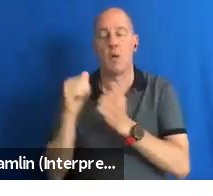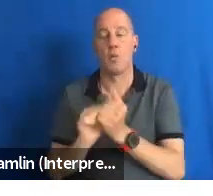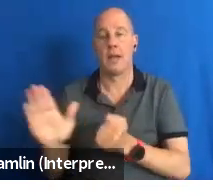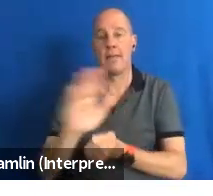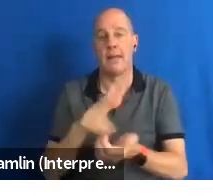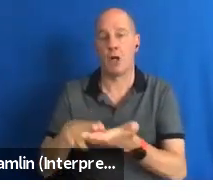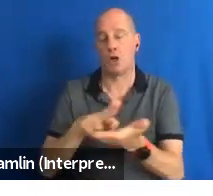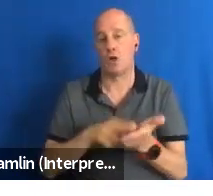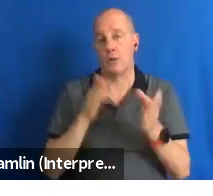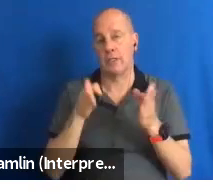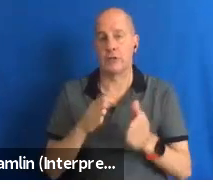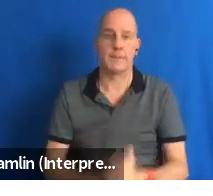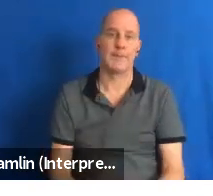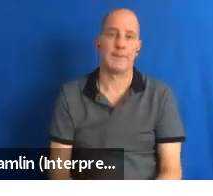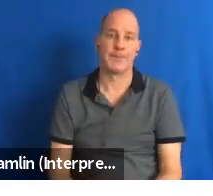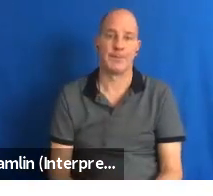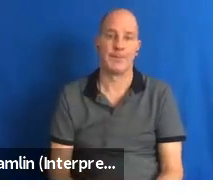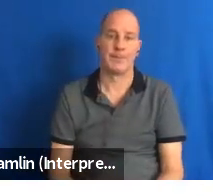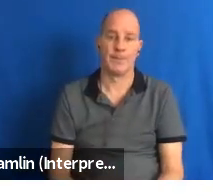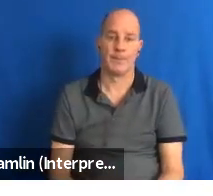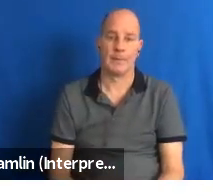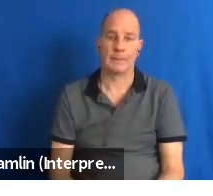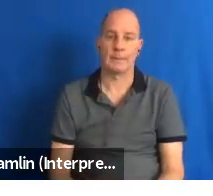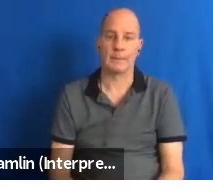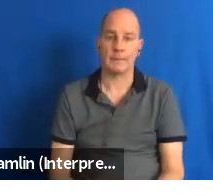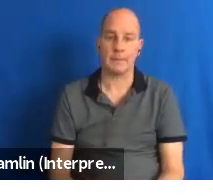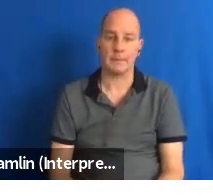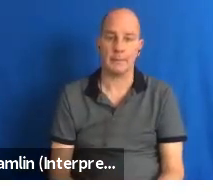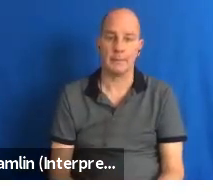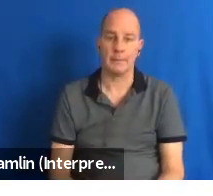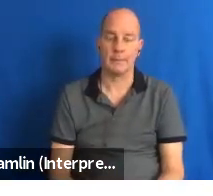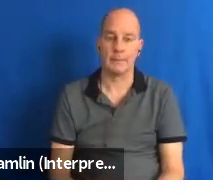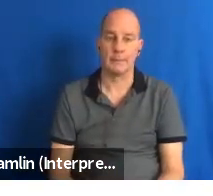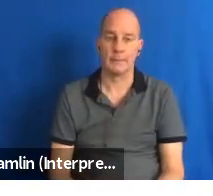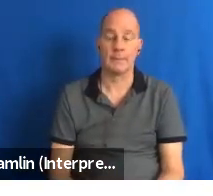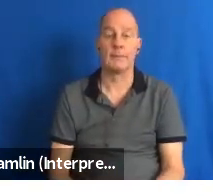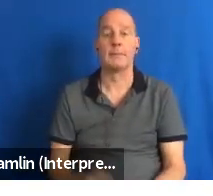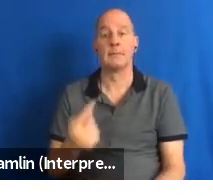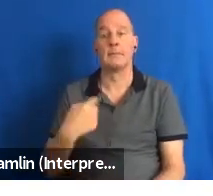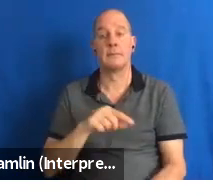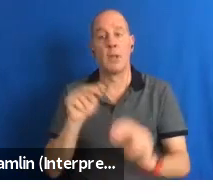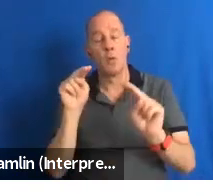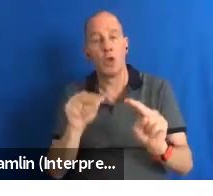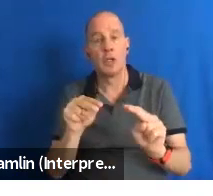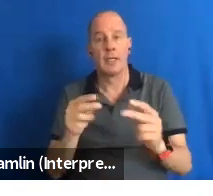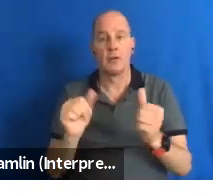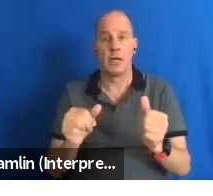So when we're looking at managing and controlling and reducing the immediate threats to public